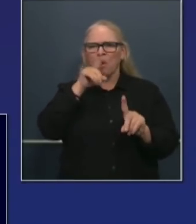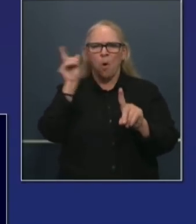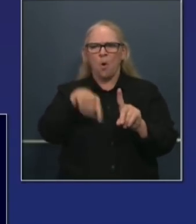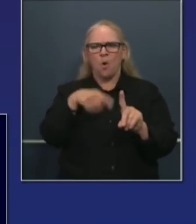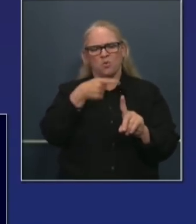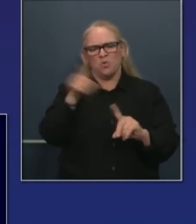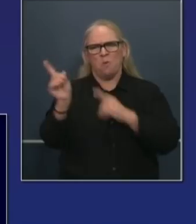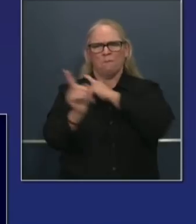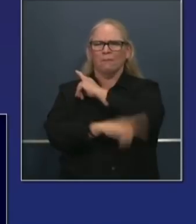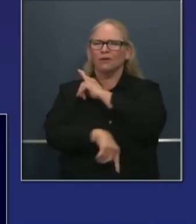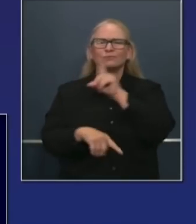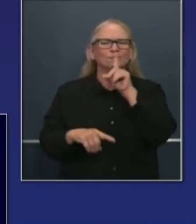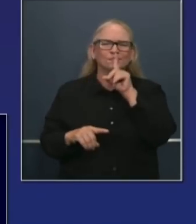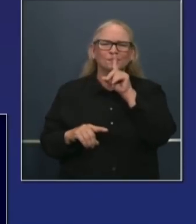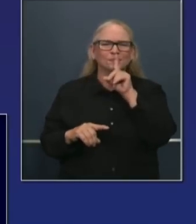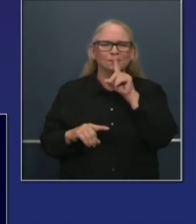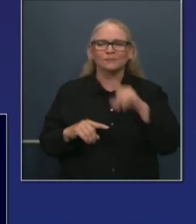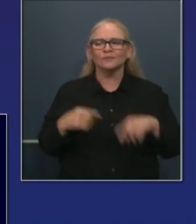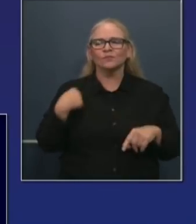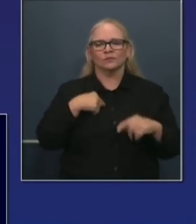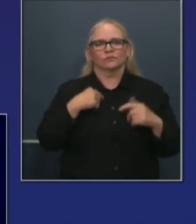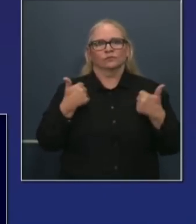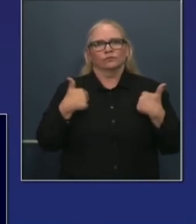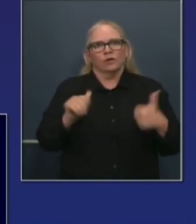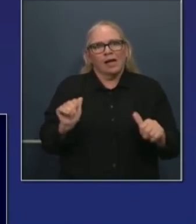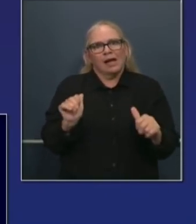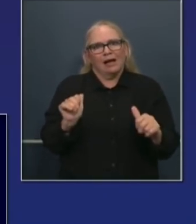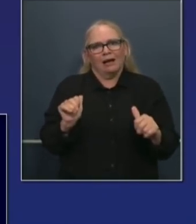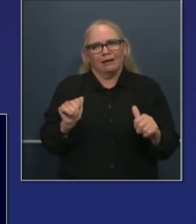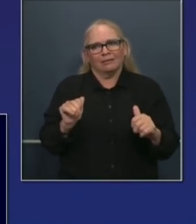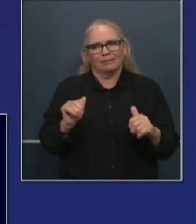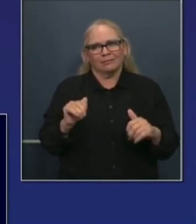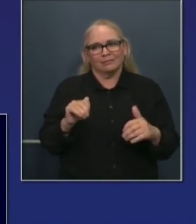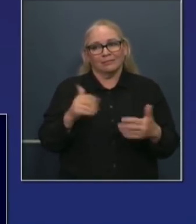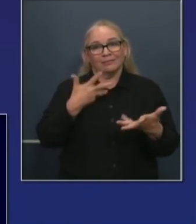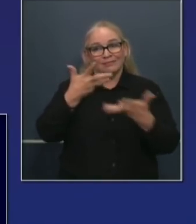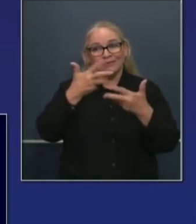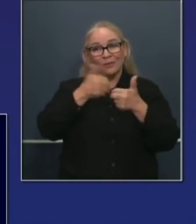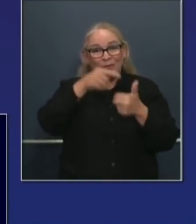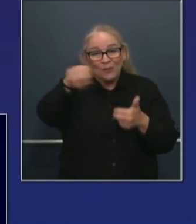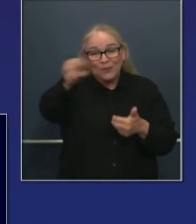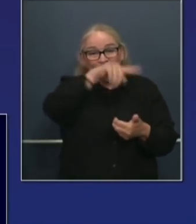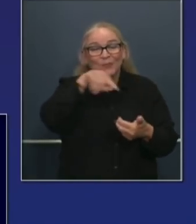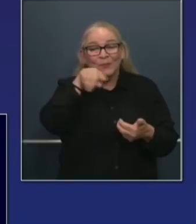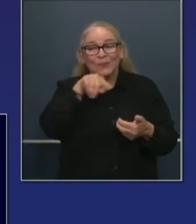THERE AND WE CAN HEAR YOU. WE'RE NOT TRYING TO TARGET ENFORCEMENT TO JUST BE PUNITIVE